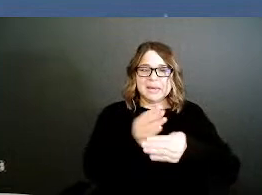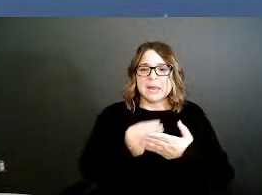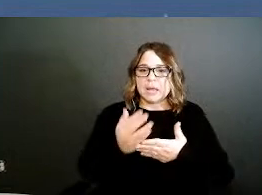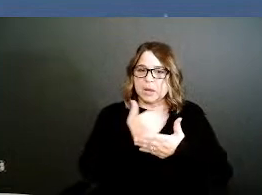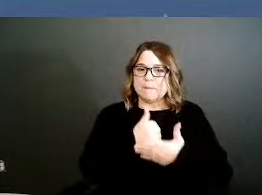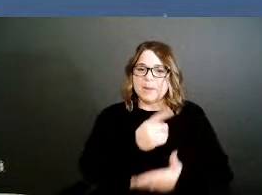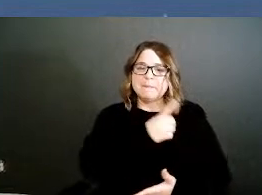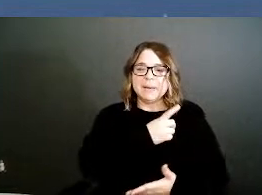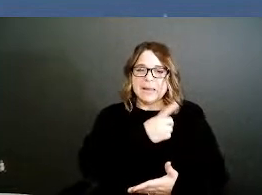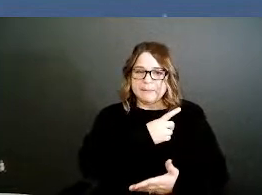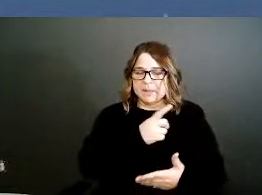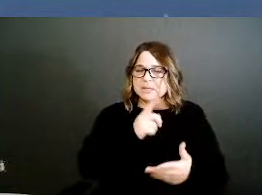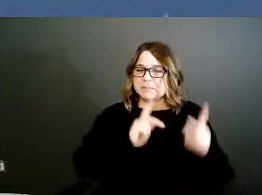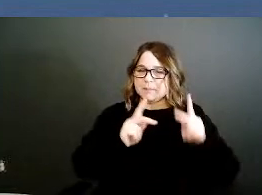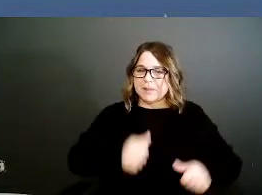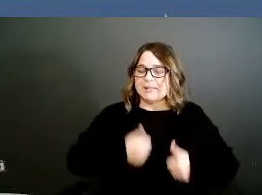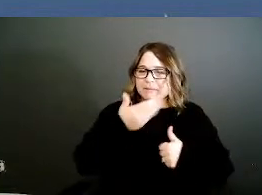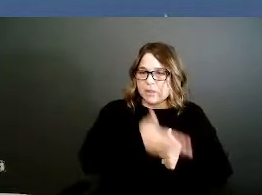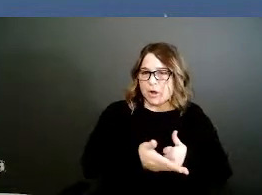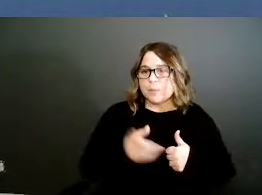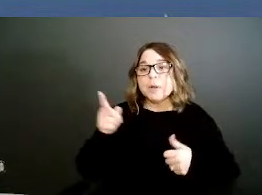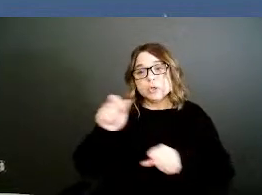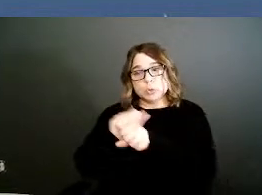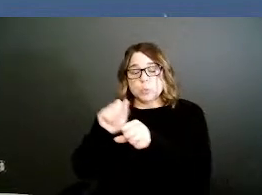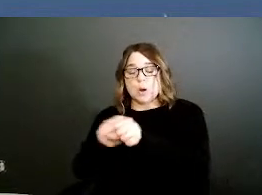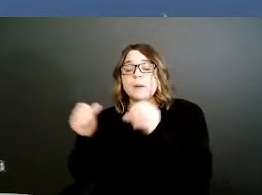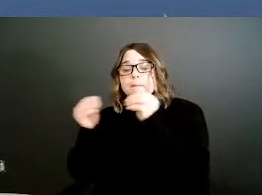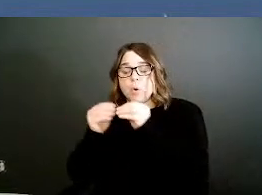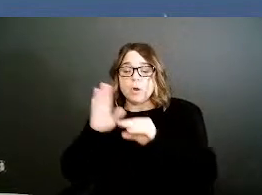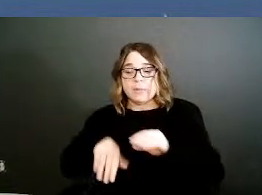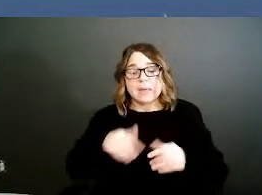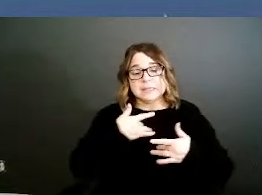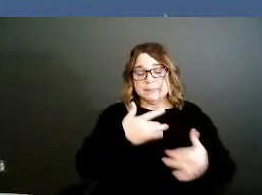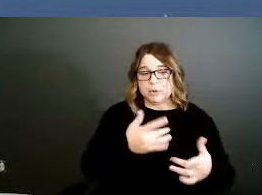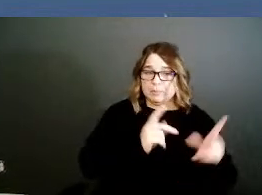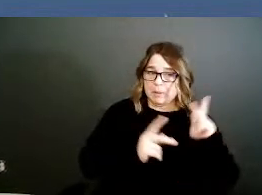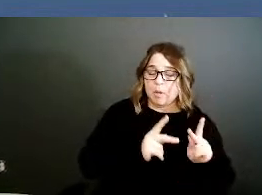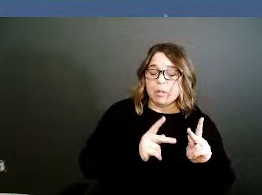BUT SINCE YOU DO WORK FAR MORE HOURS THAN A OUTSIDE THE HOME.